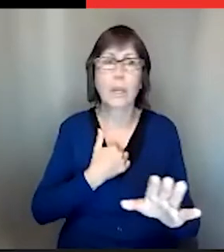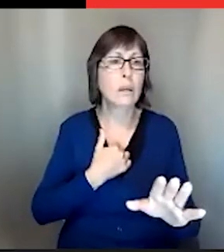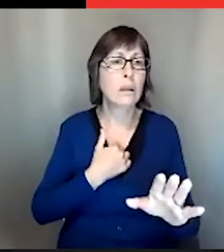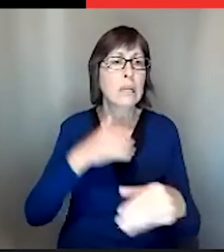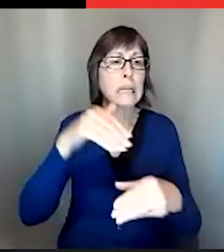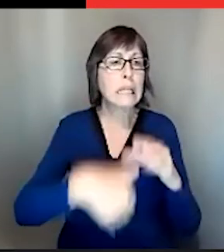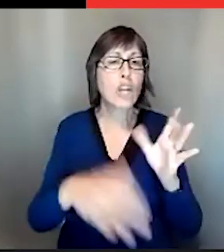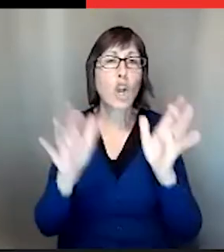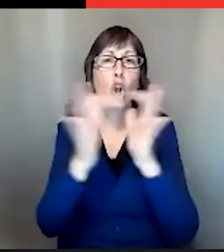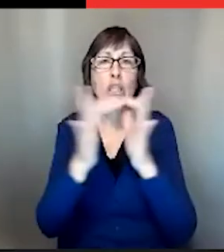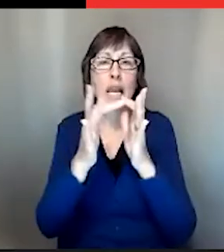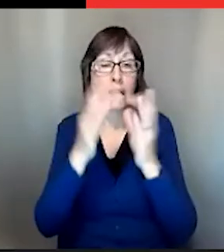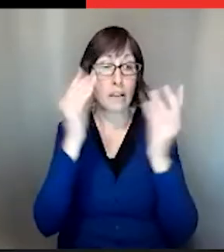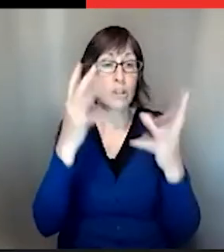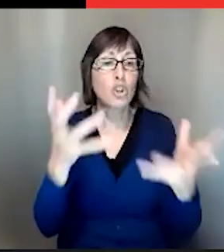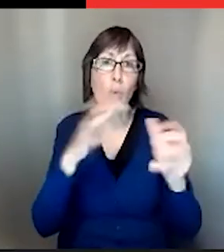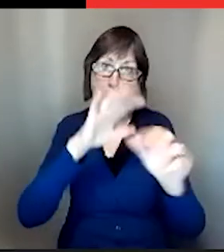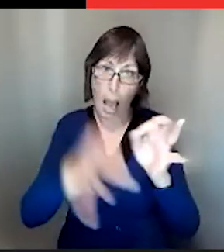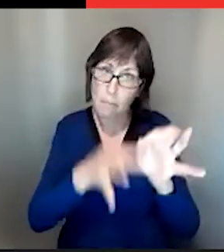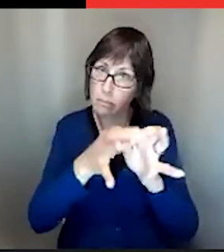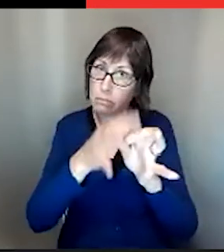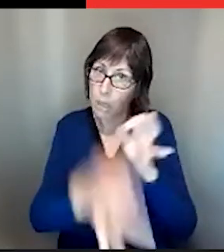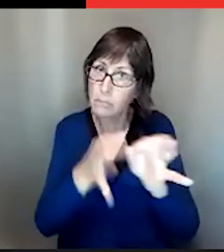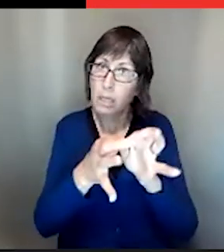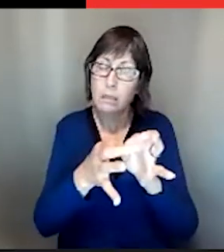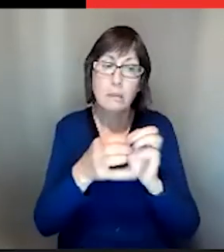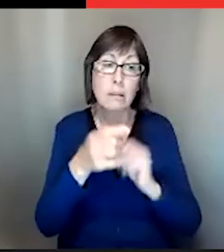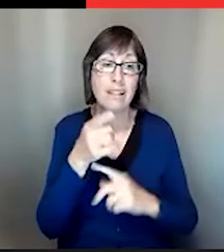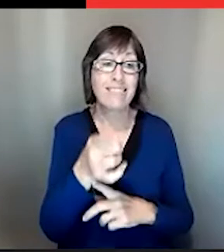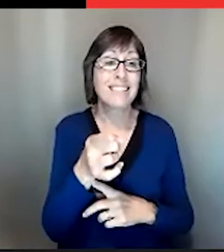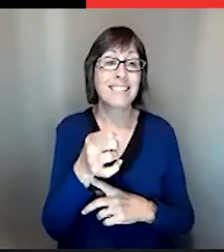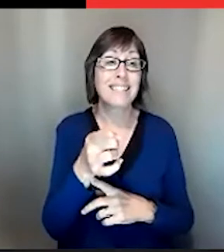information you will want to keep it up to date (i.e. because this is the email and phone